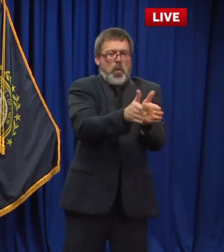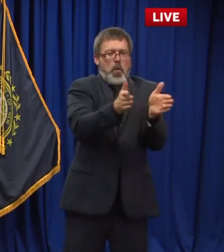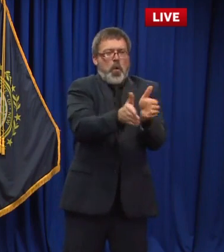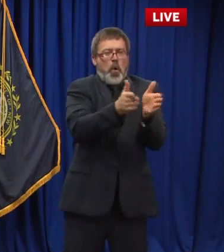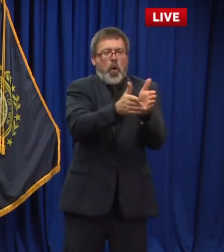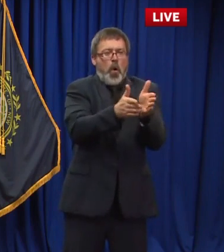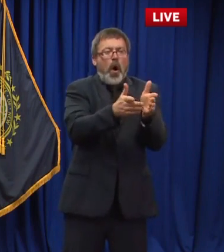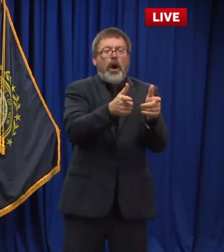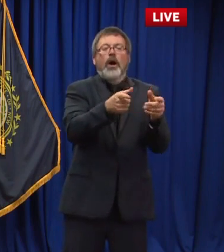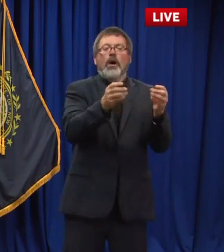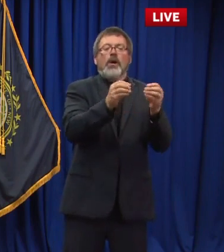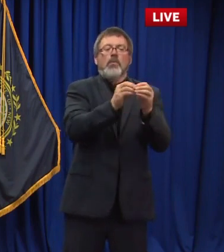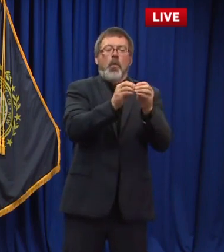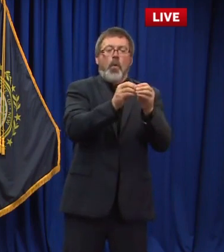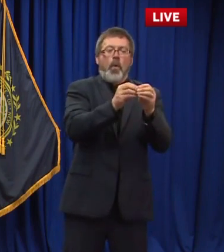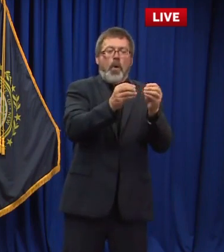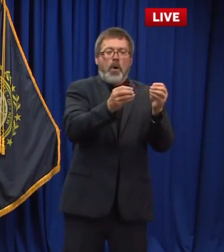BUT THERE IS FLEXIBILITY.